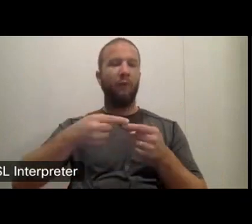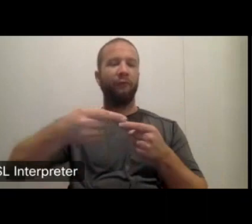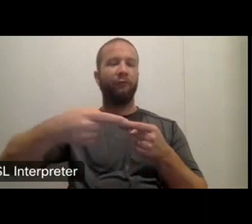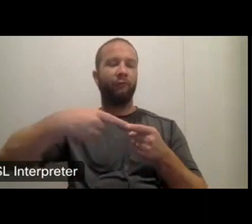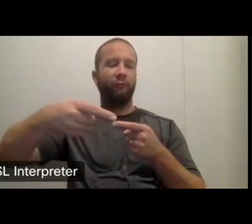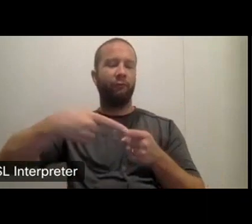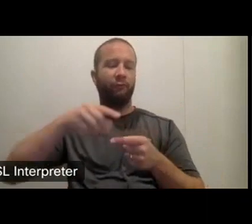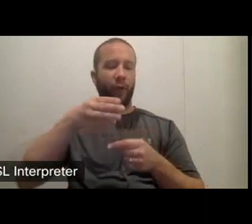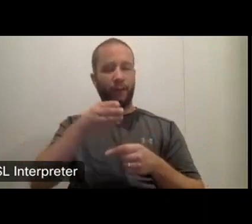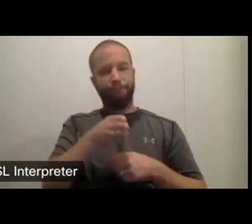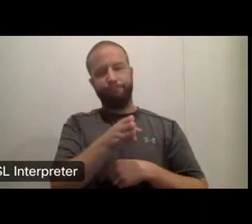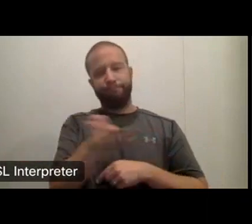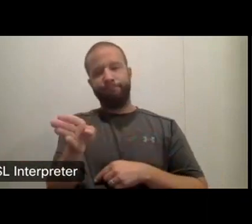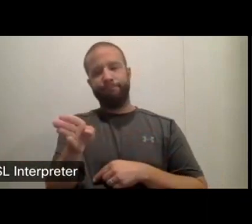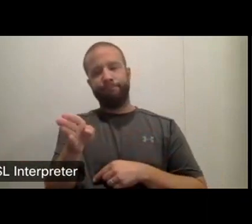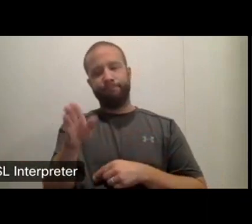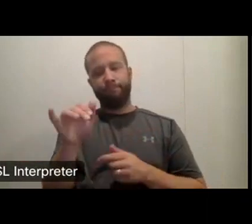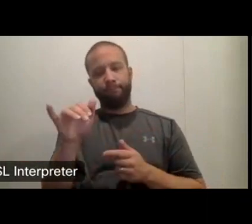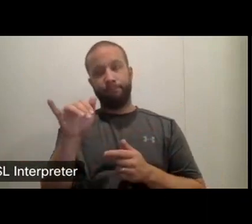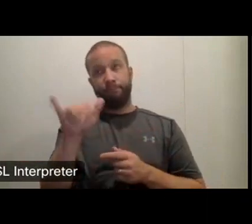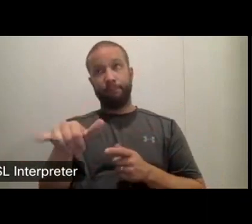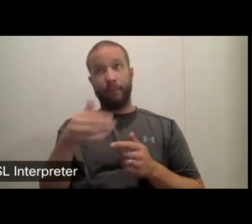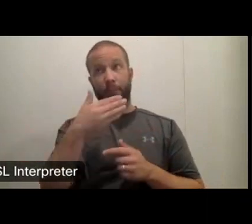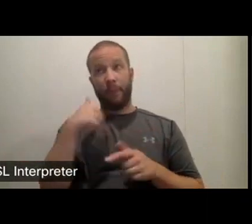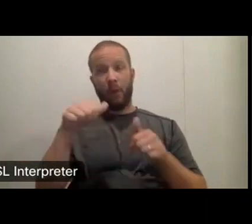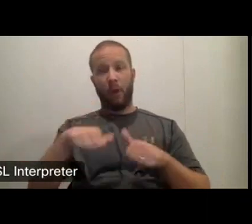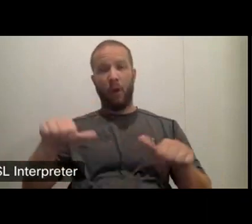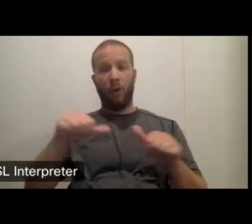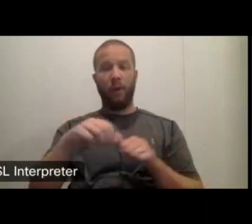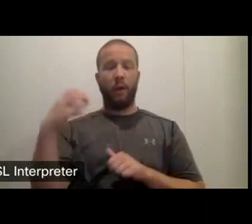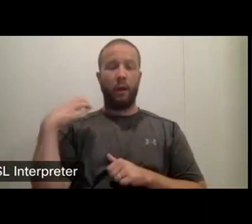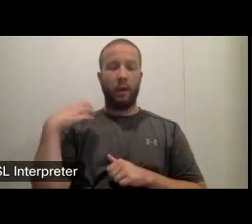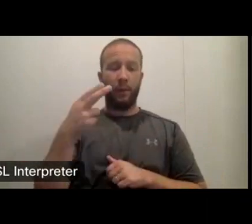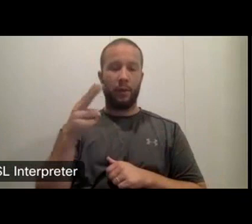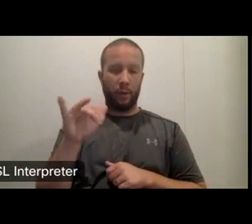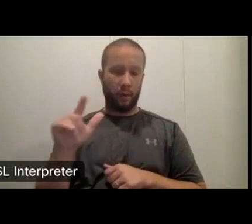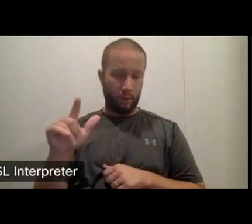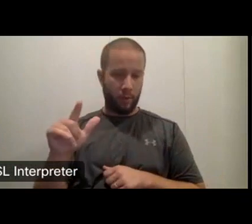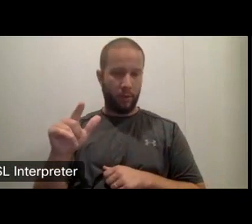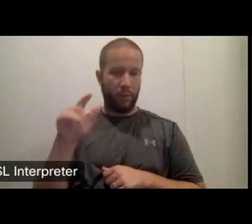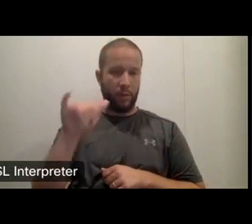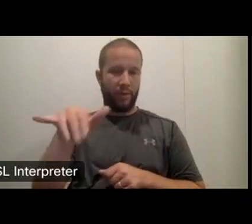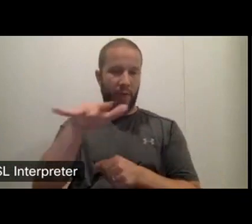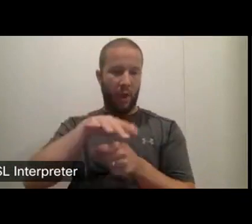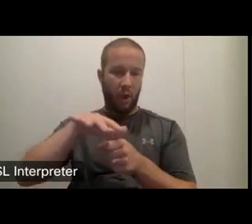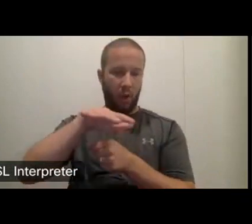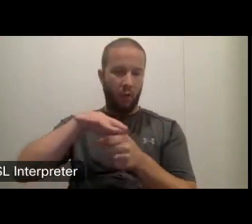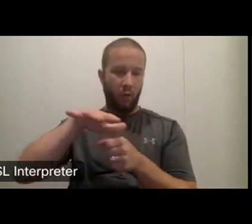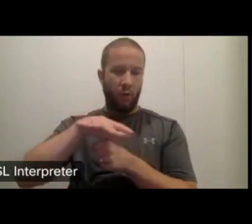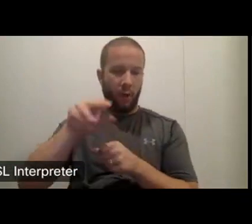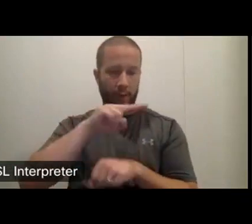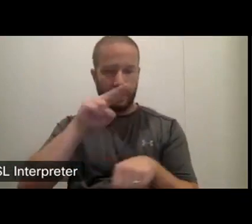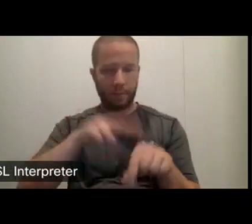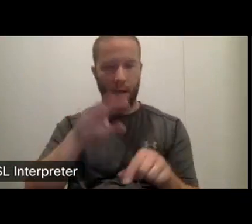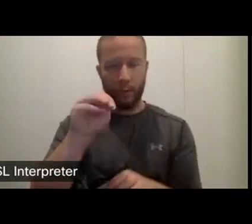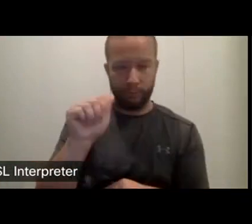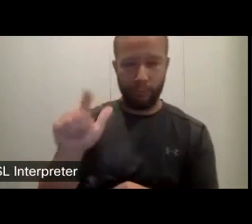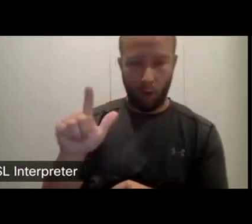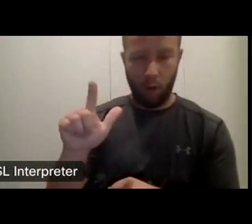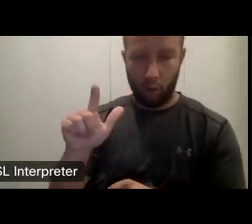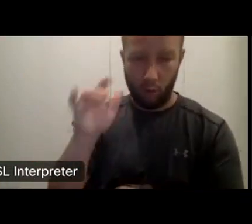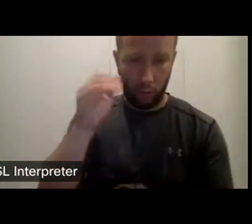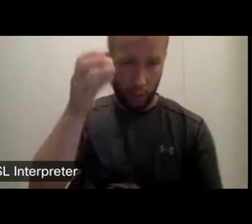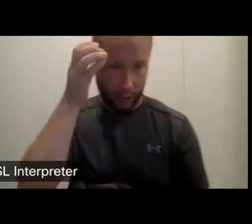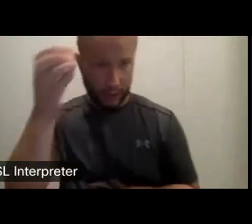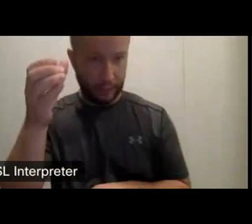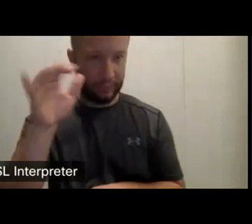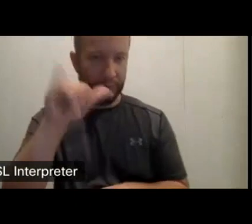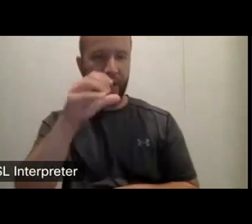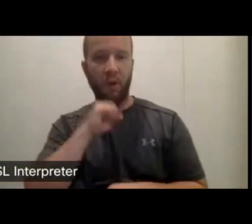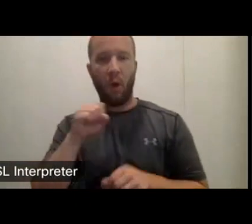um into the area of Capitol Hill of the capital and the National Mall um the existing route of